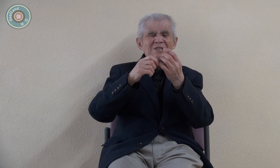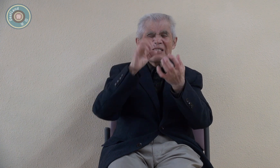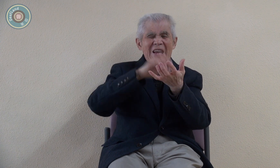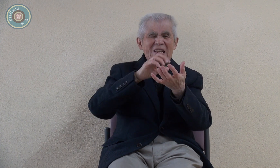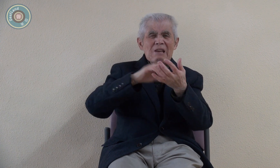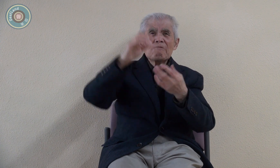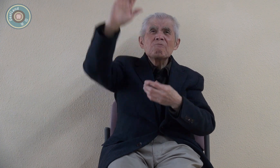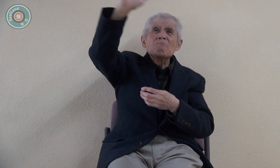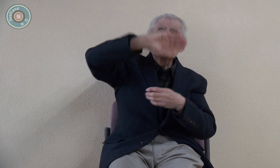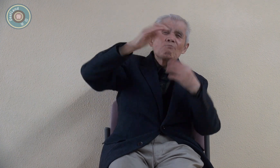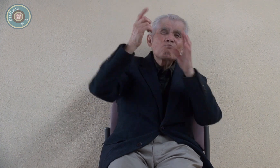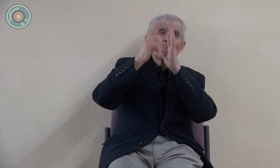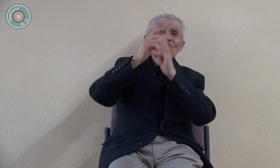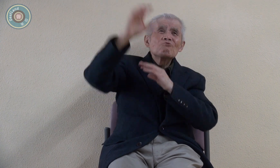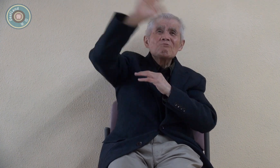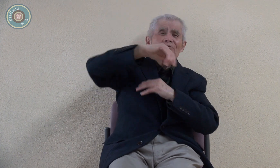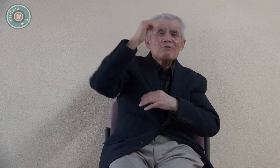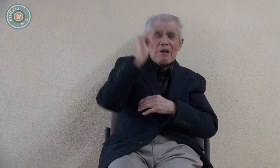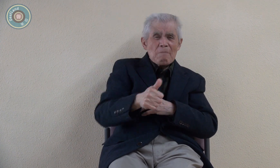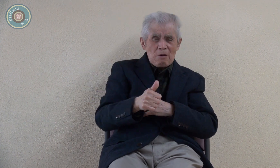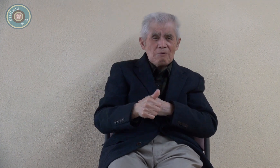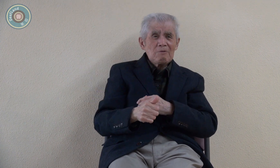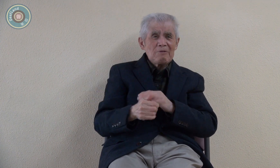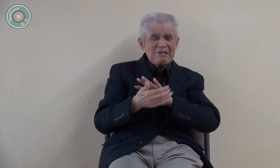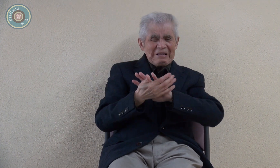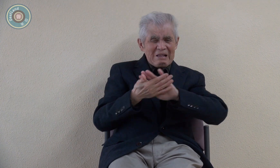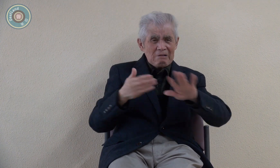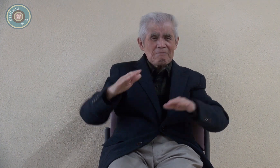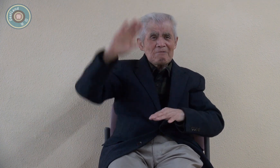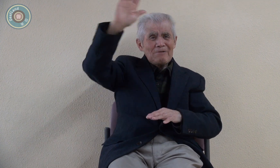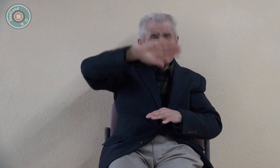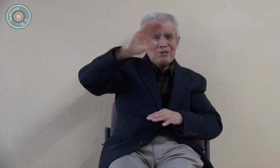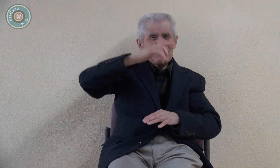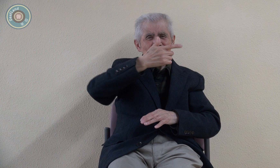They gave us detailed instructions, things like wiping the altar gently with a cloth